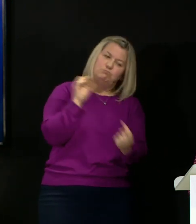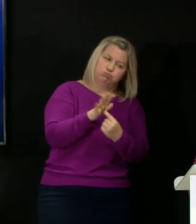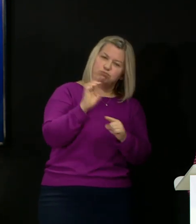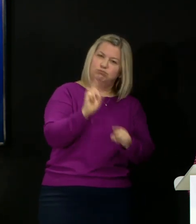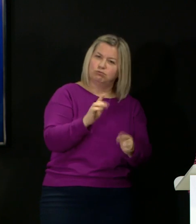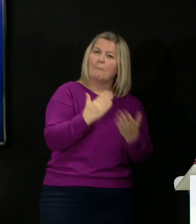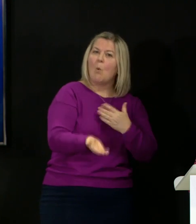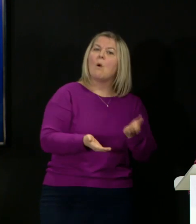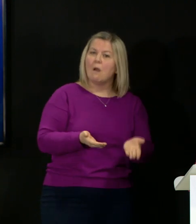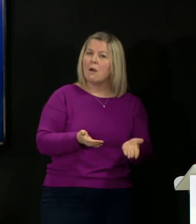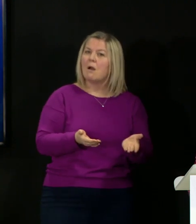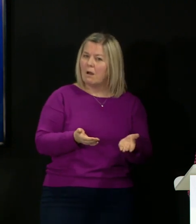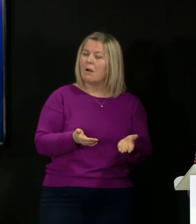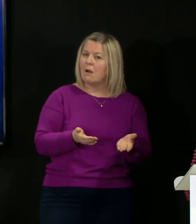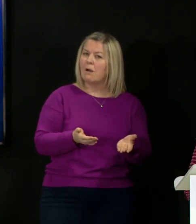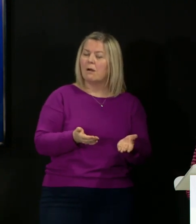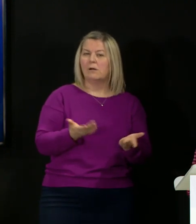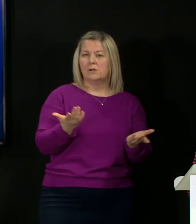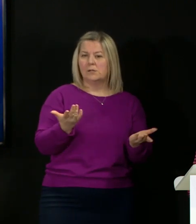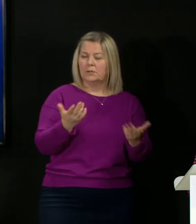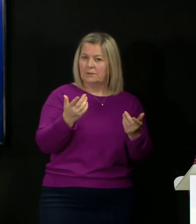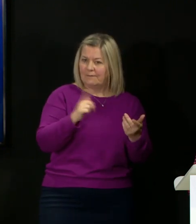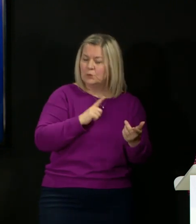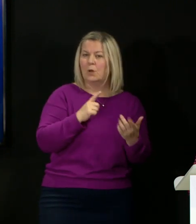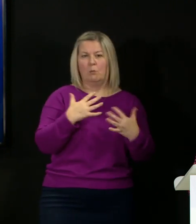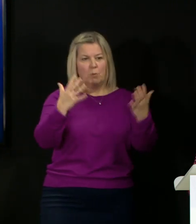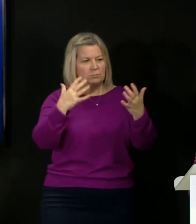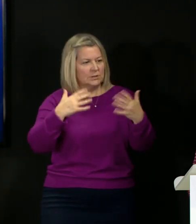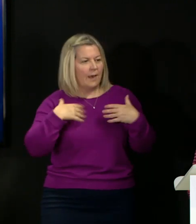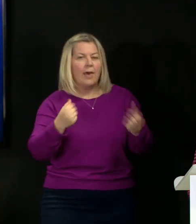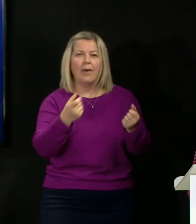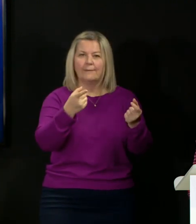work is absolutely critical, which is why our public health directors are so actively